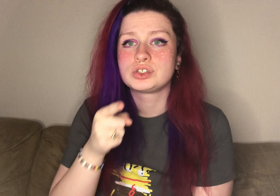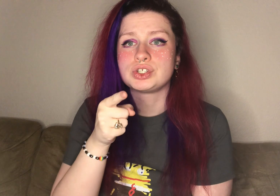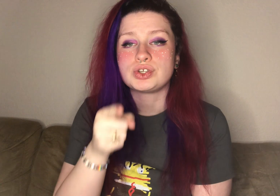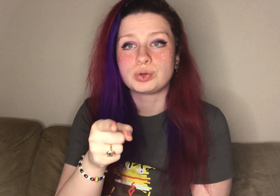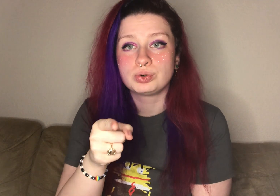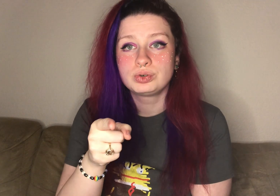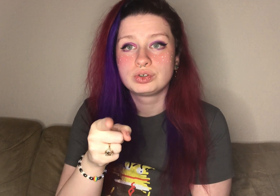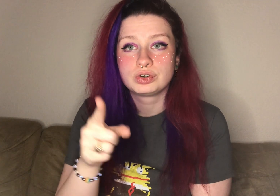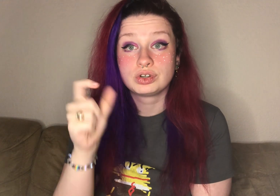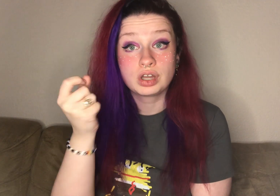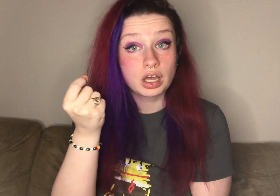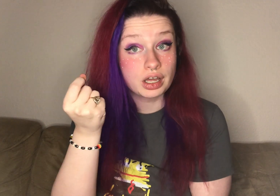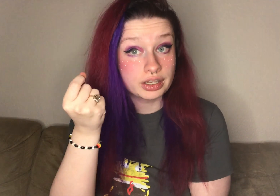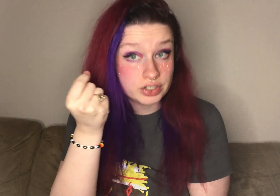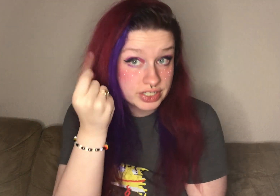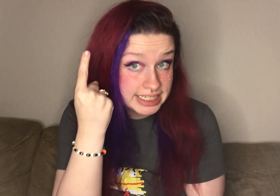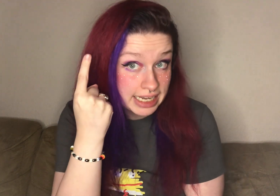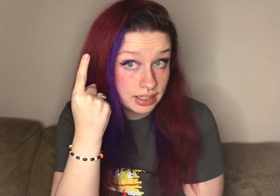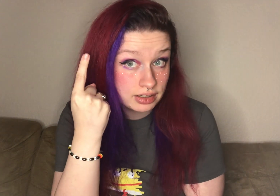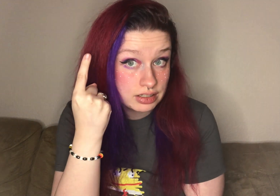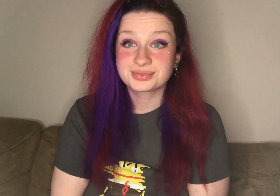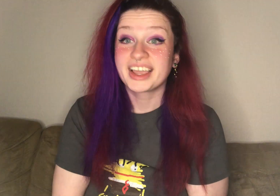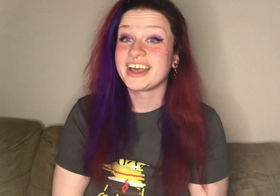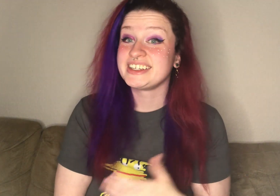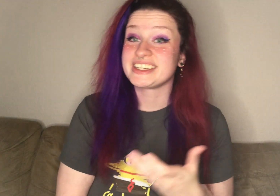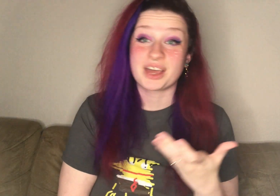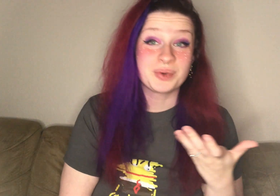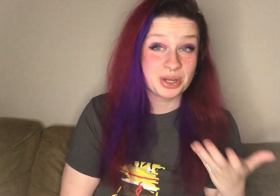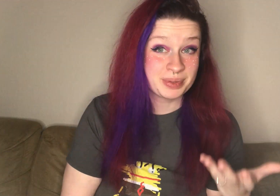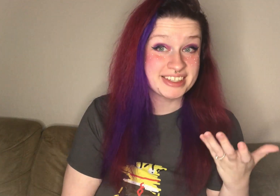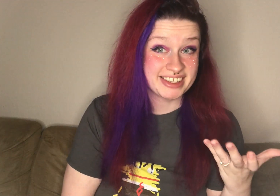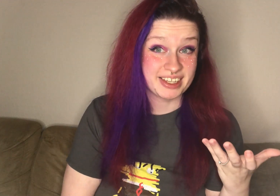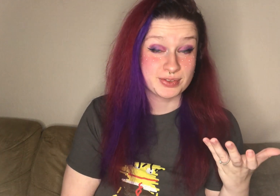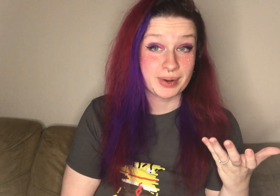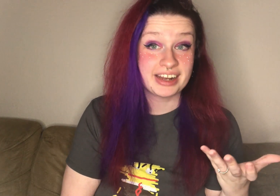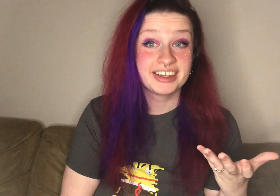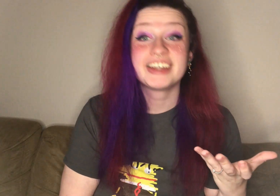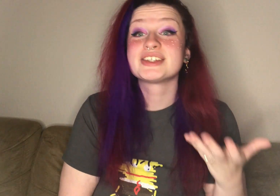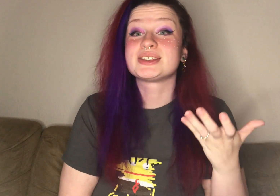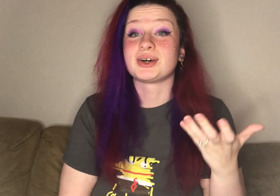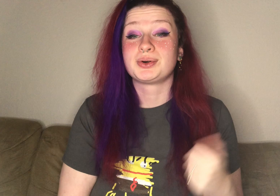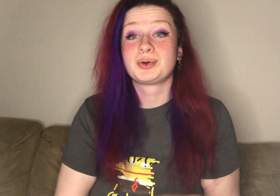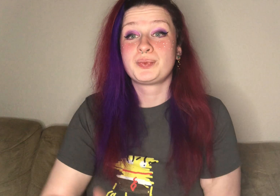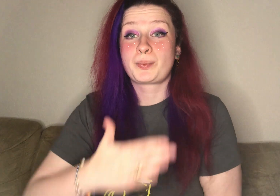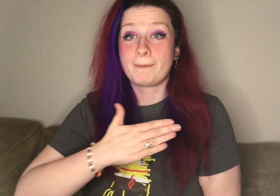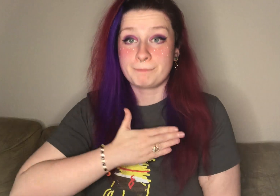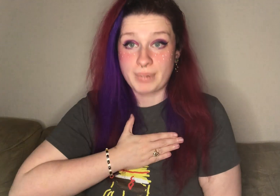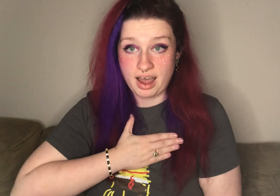do you understand and again we know possessives right so my